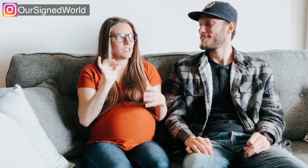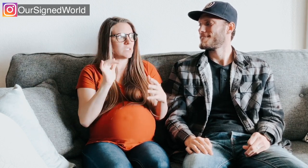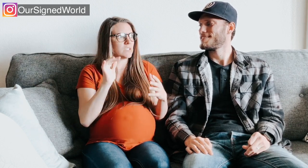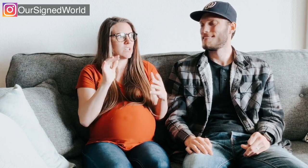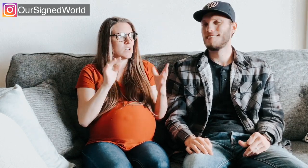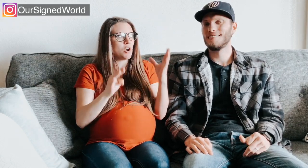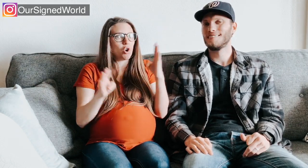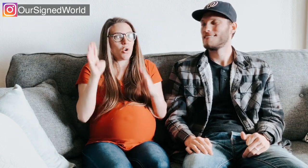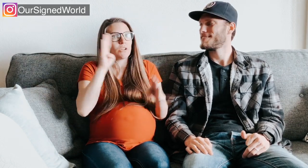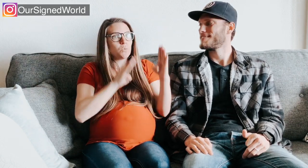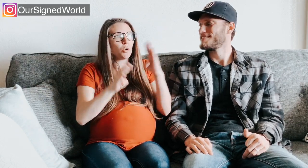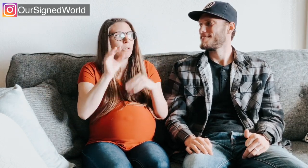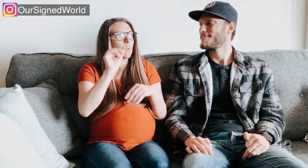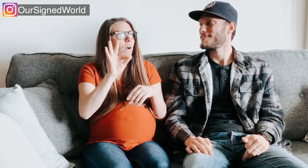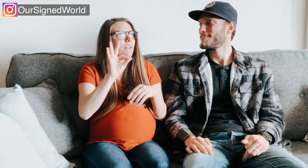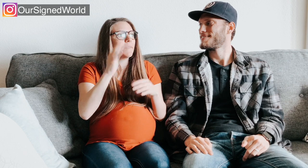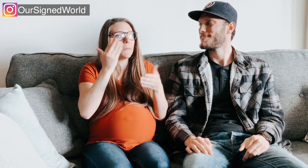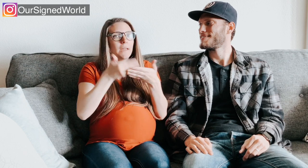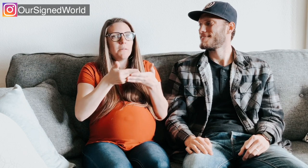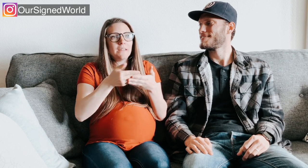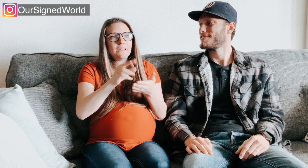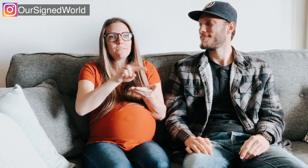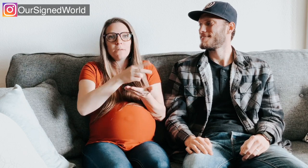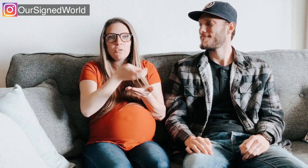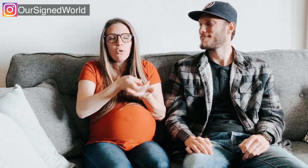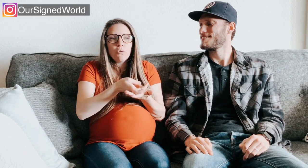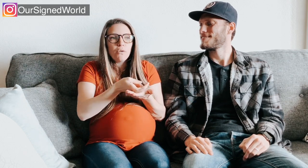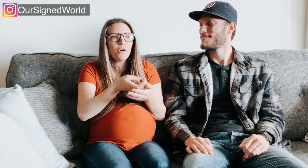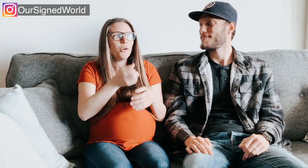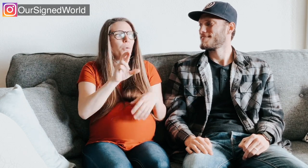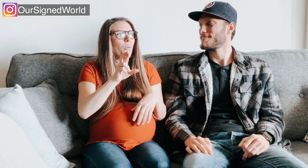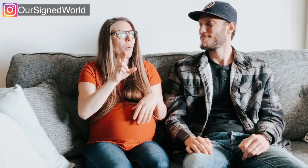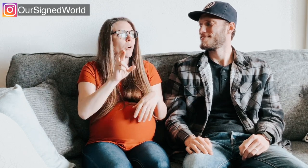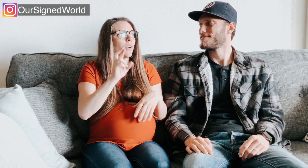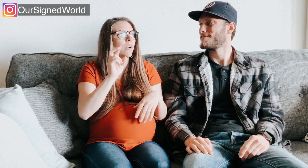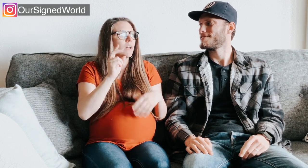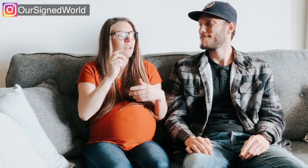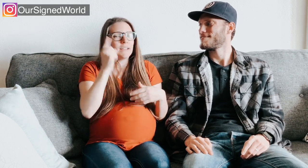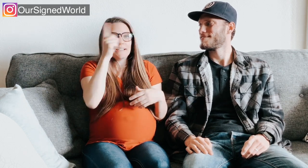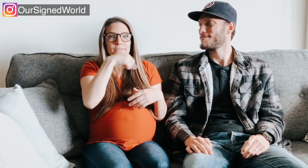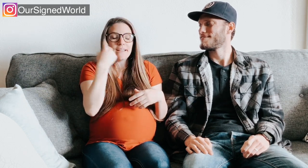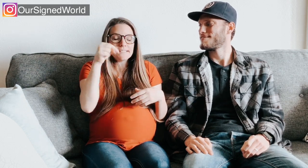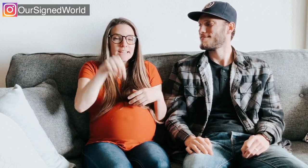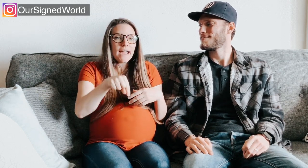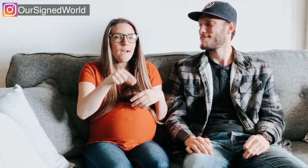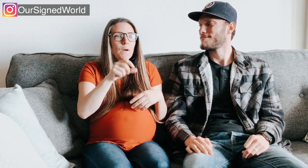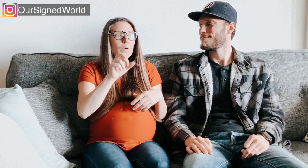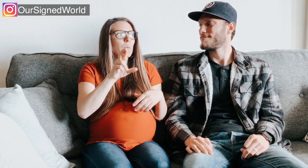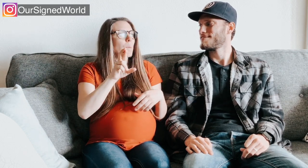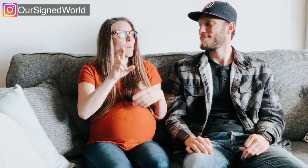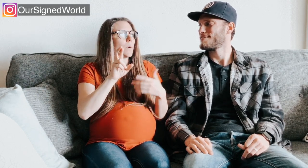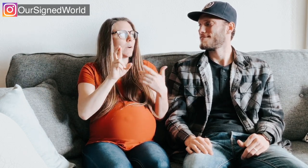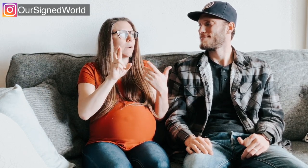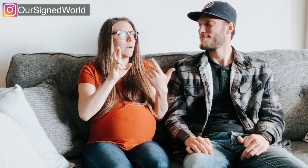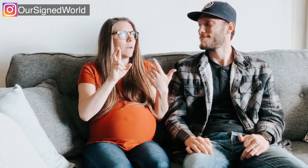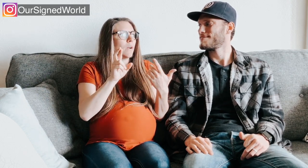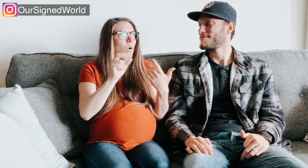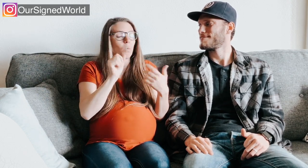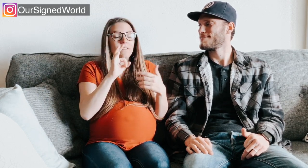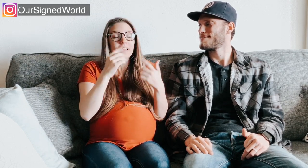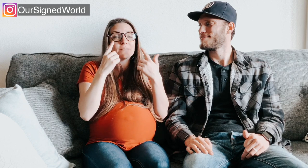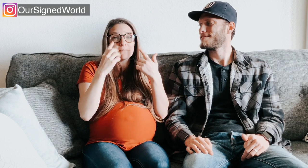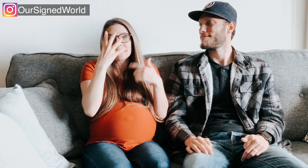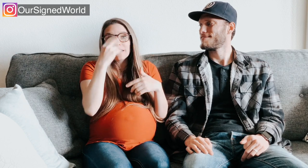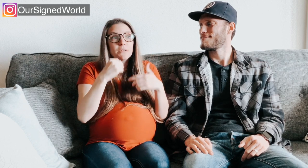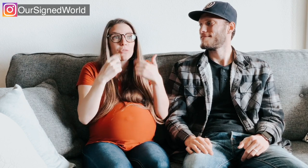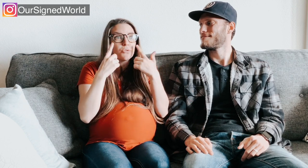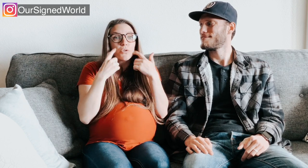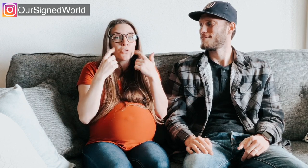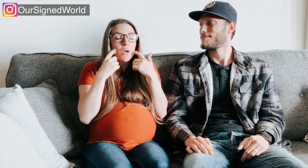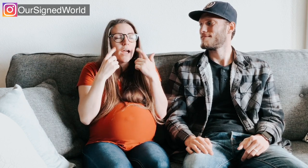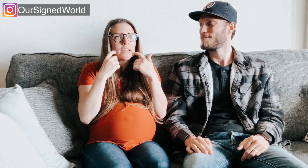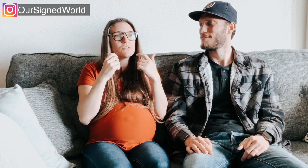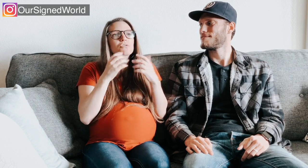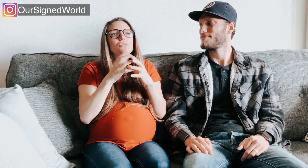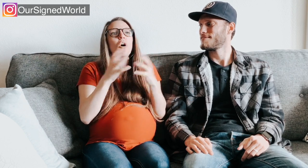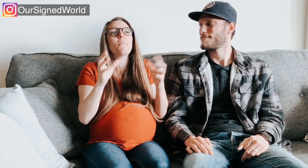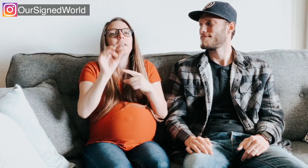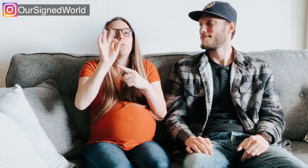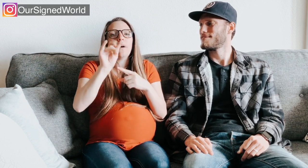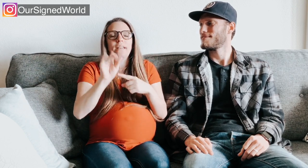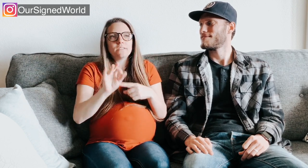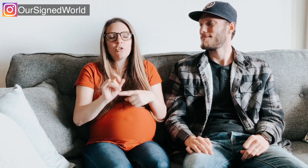they always worry, what if the baby flips over, or is face down, what if I sleep through their cry,